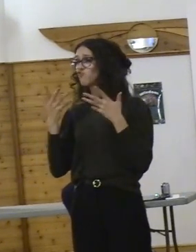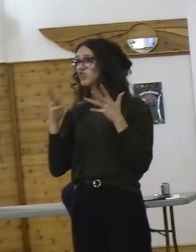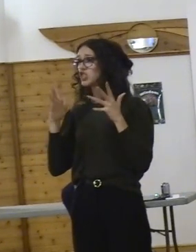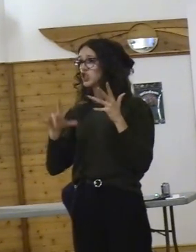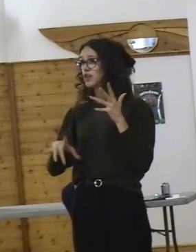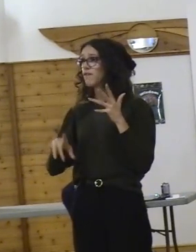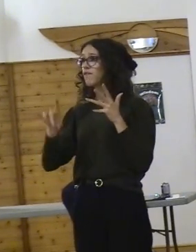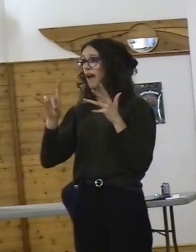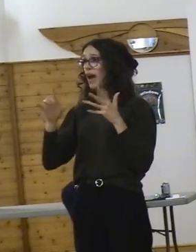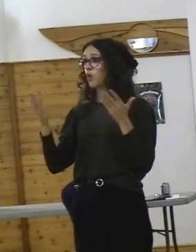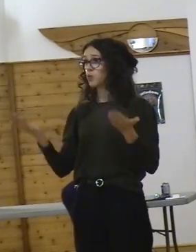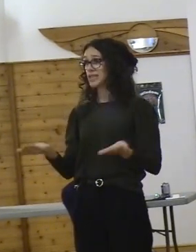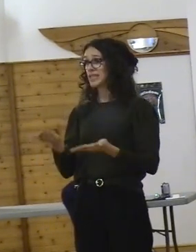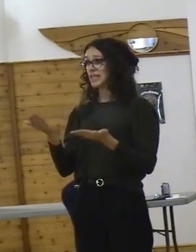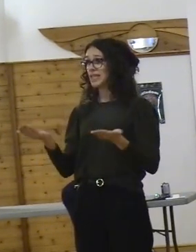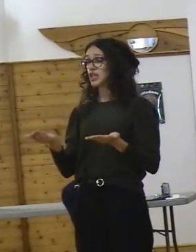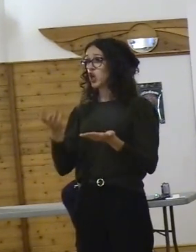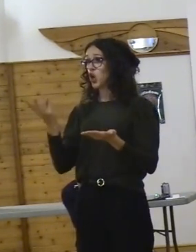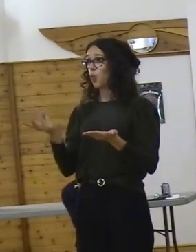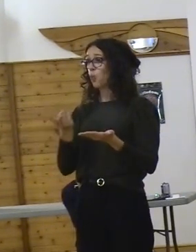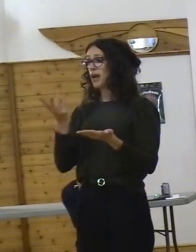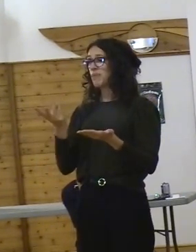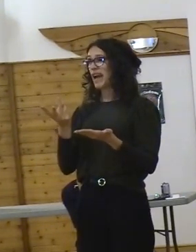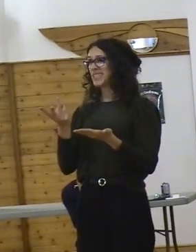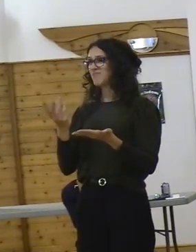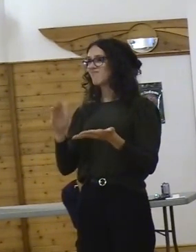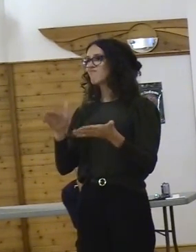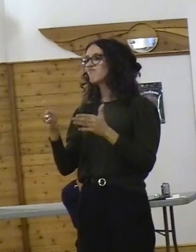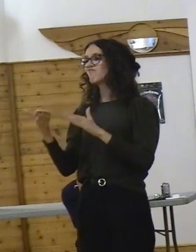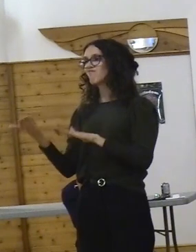They said she froze to death.